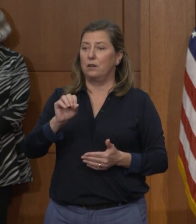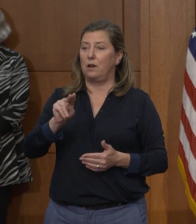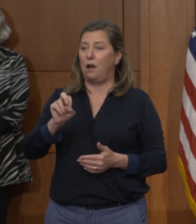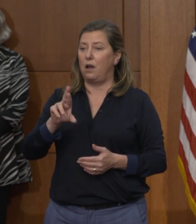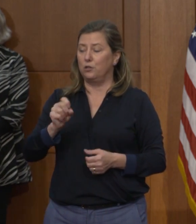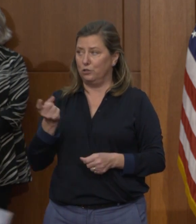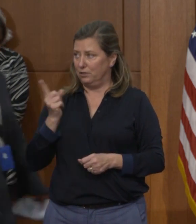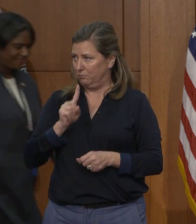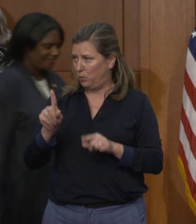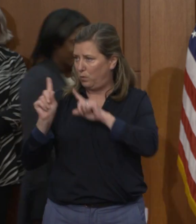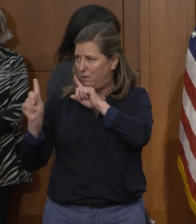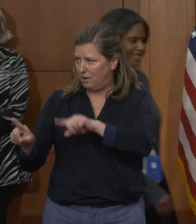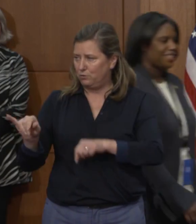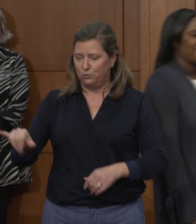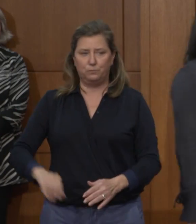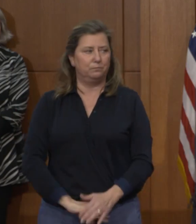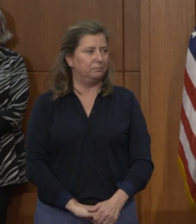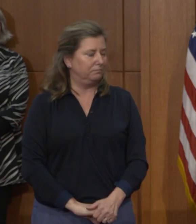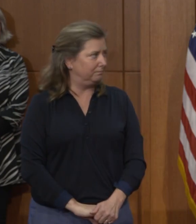address the issue of qualifying for the ballot during the stay at home order?